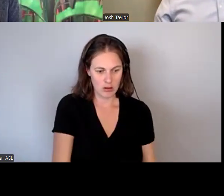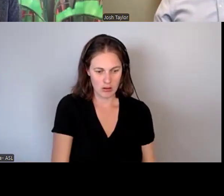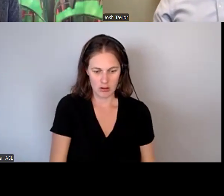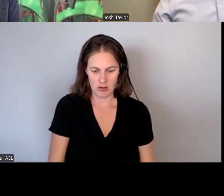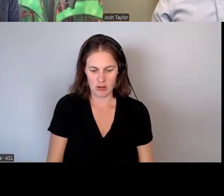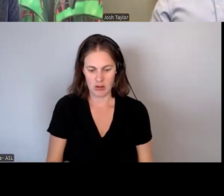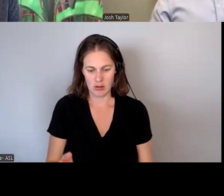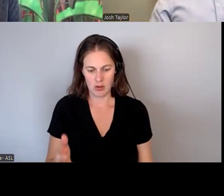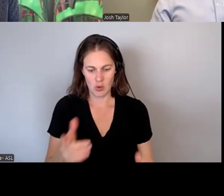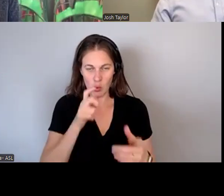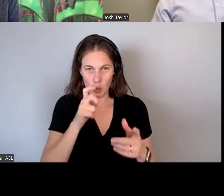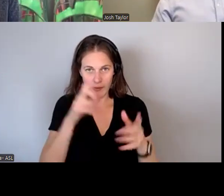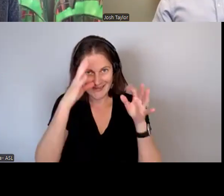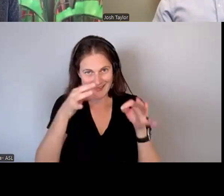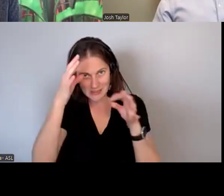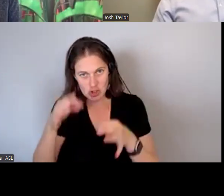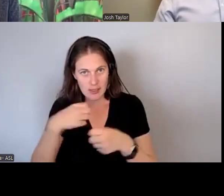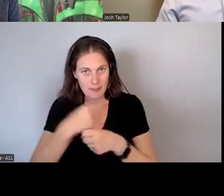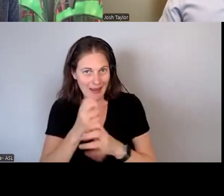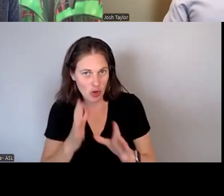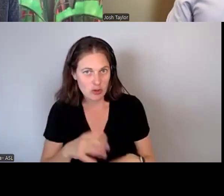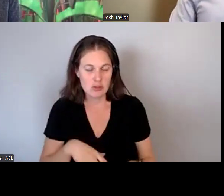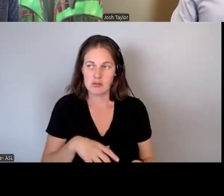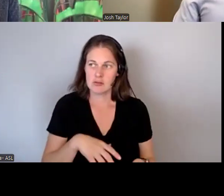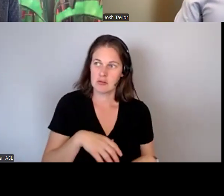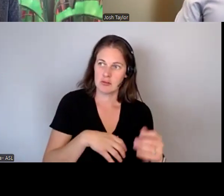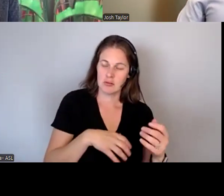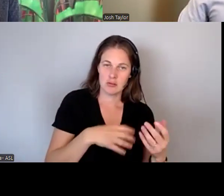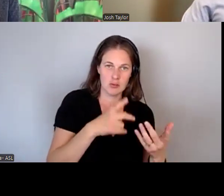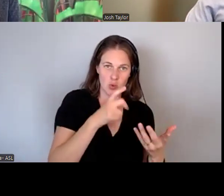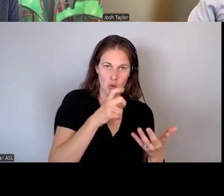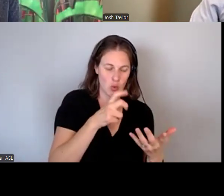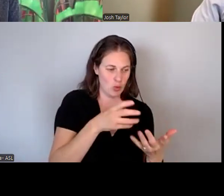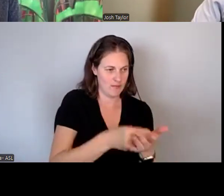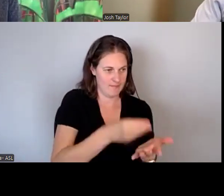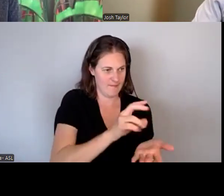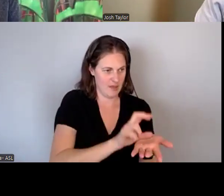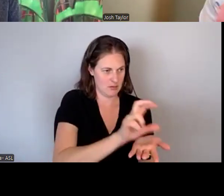What's the funding? Who are your advocates? Then looking at your departments and say, "What needs to get done?